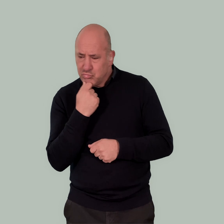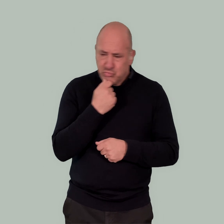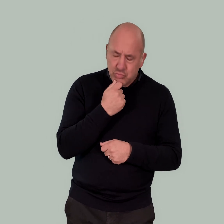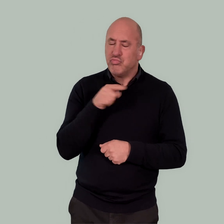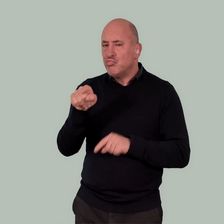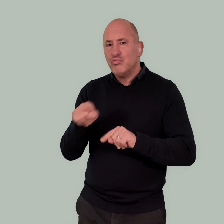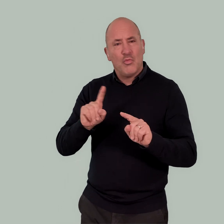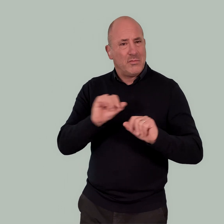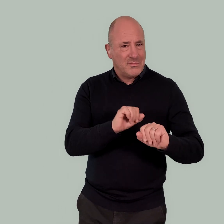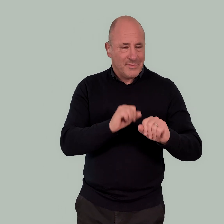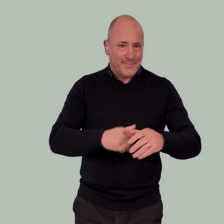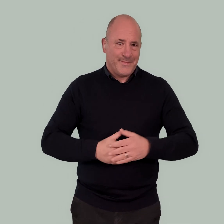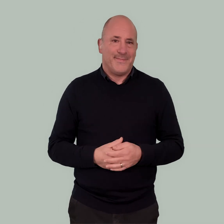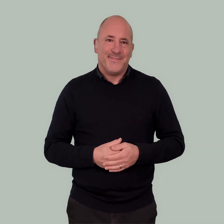as determined by the steering group.